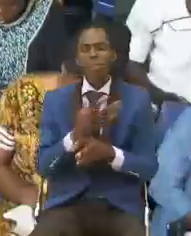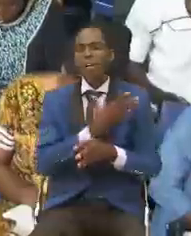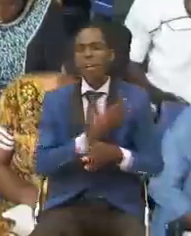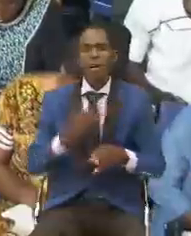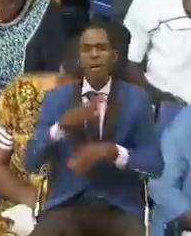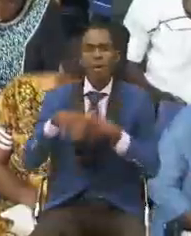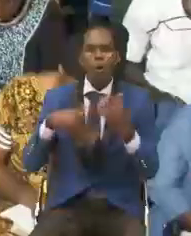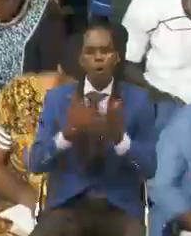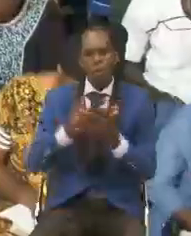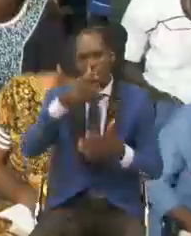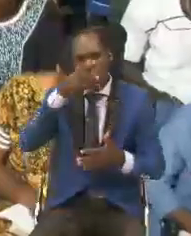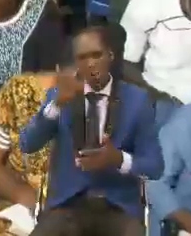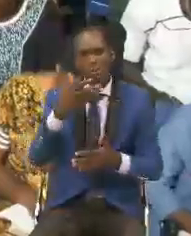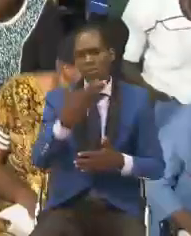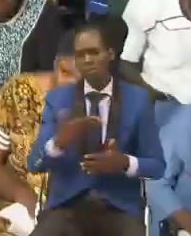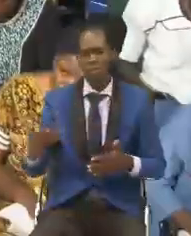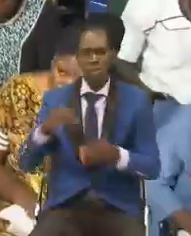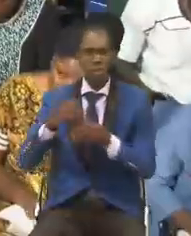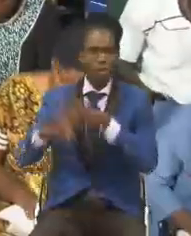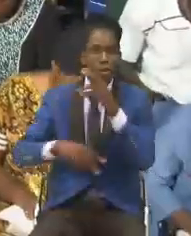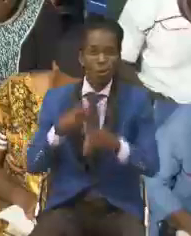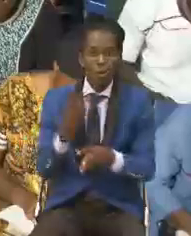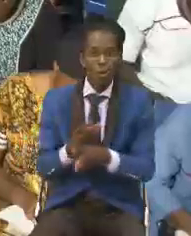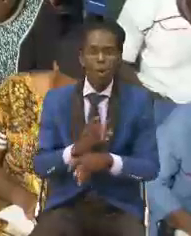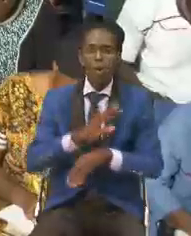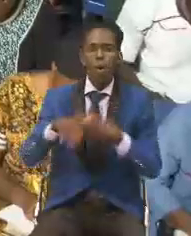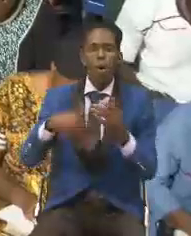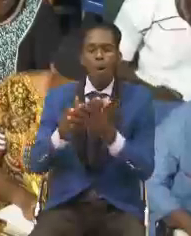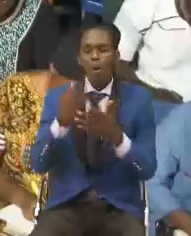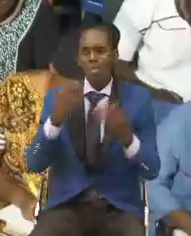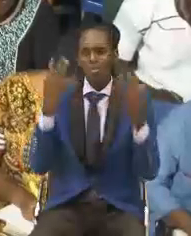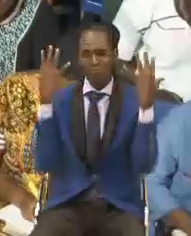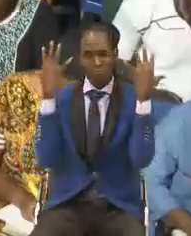the problems of the world and all the pollutions of the world